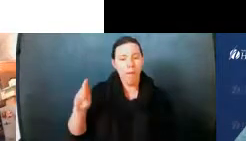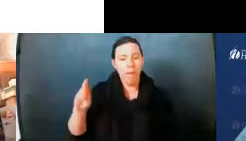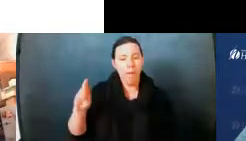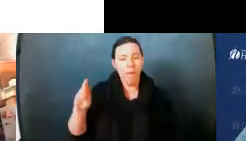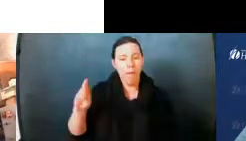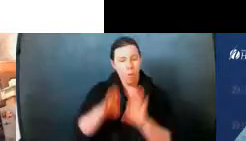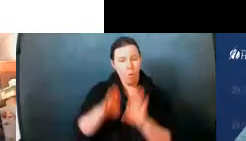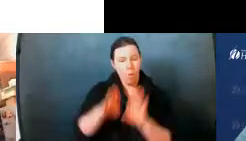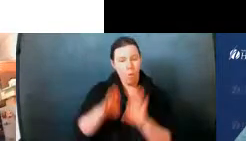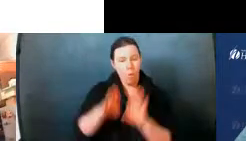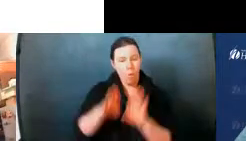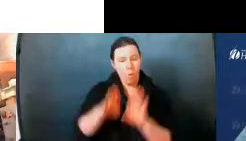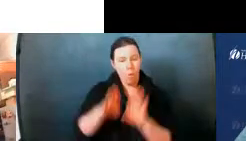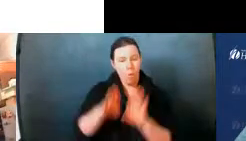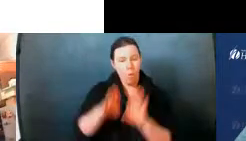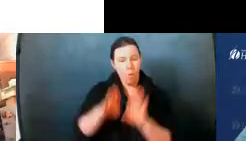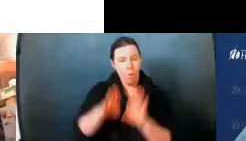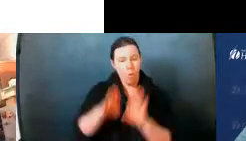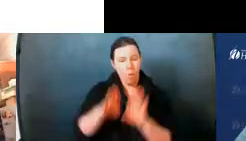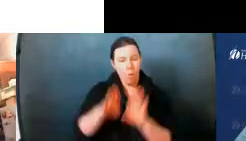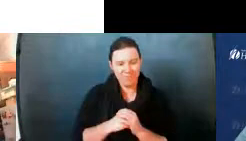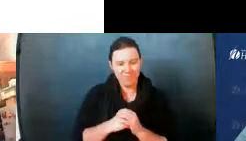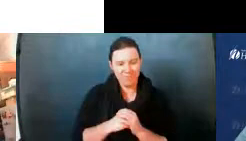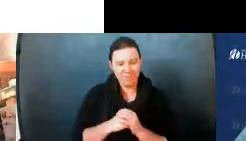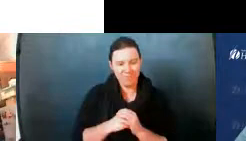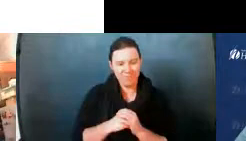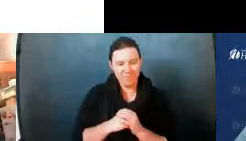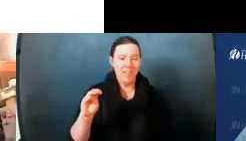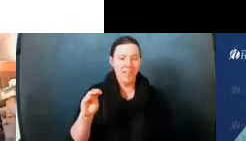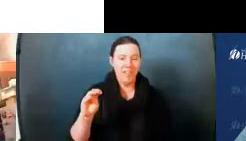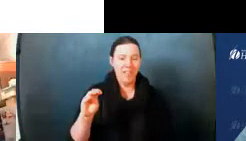Thank you, Ashley, and hi everyone. So we can go to slide number 13.